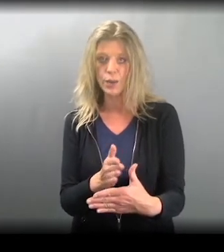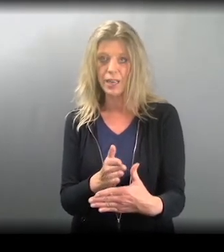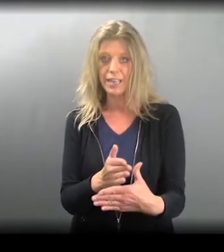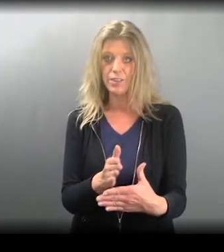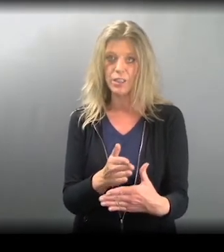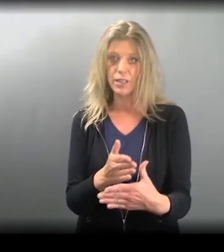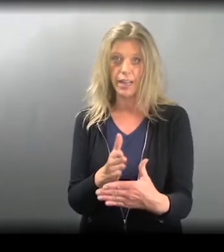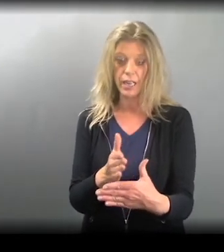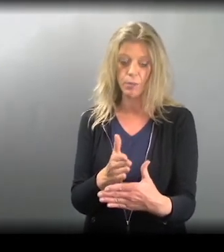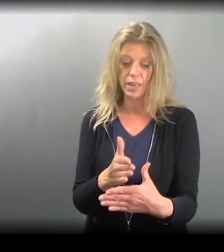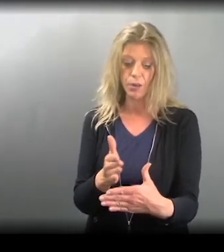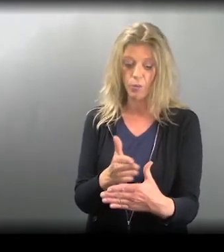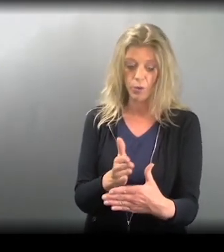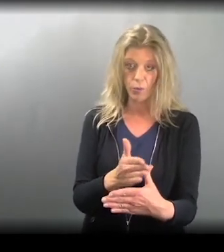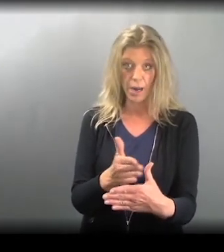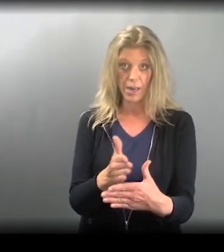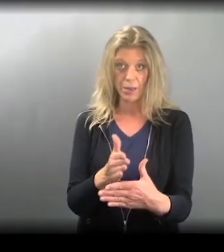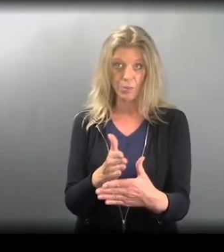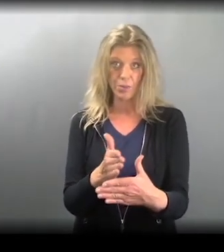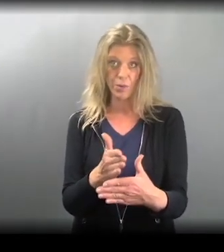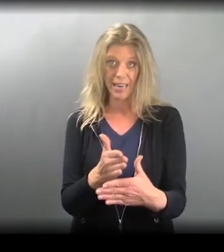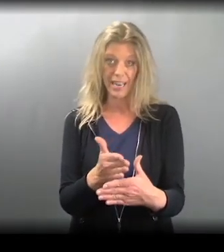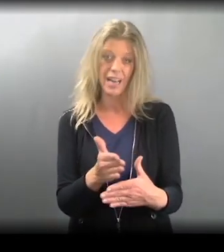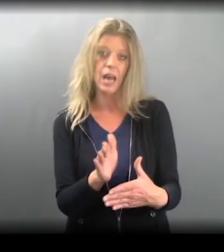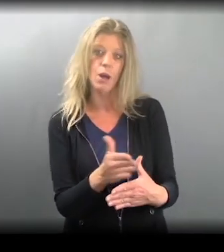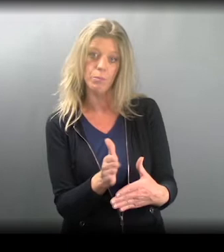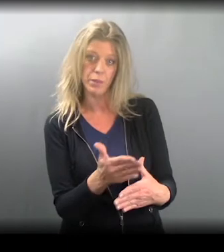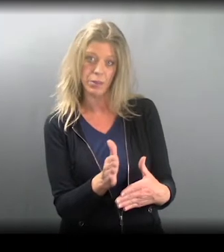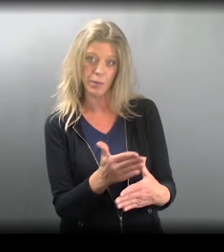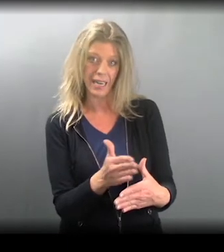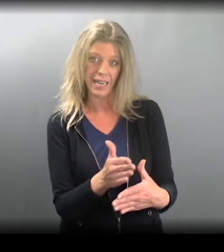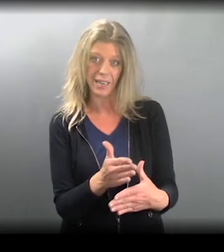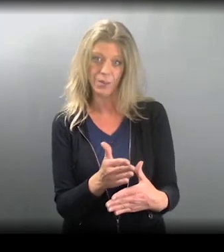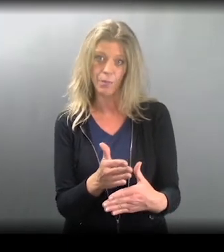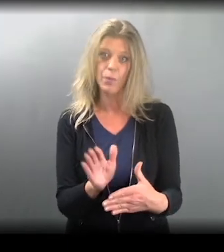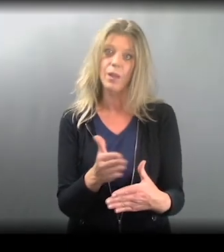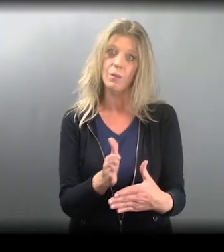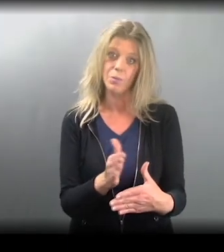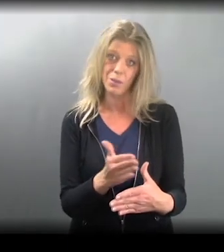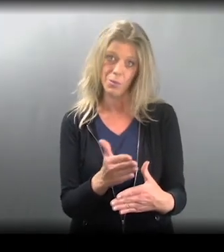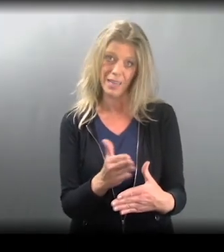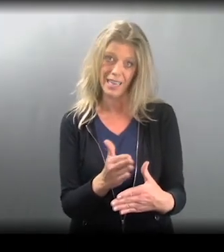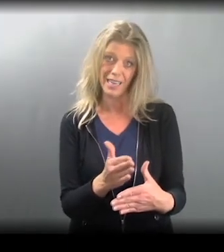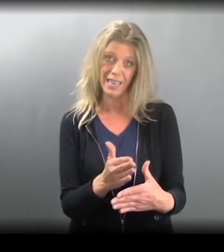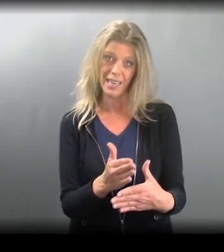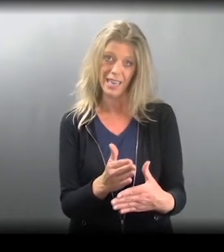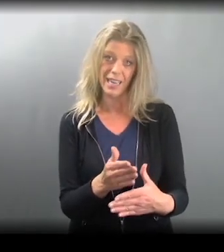You're kind of just letting it be known you're right in between. BETWEEN